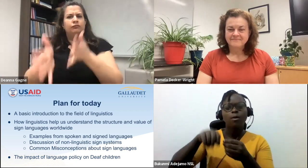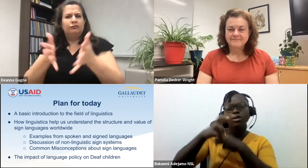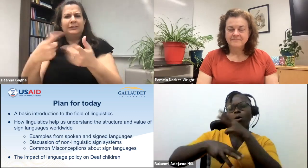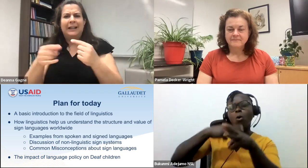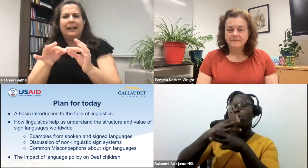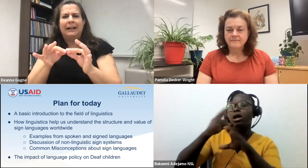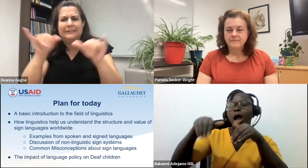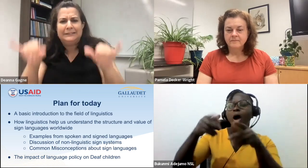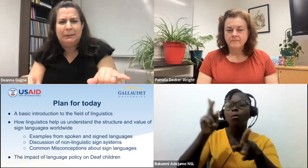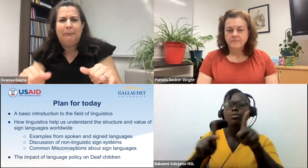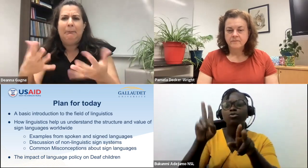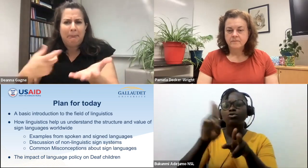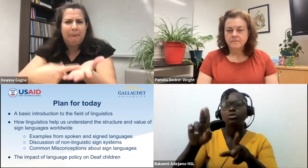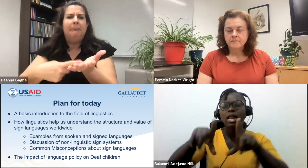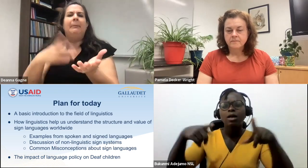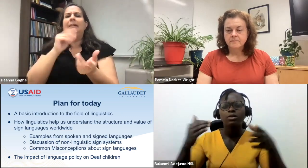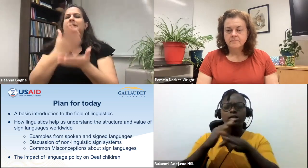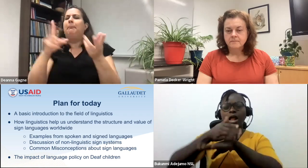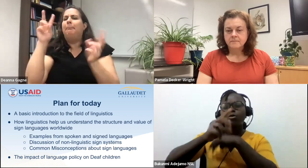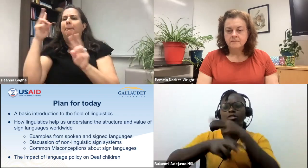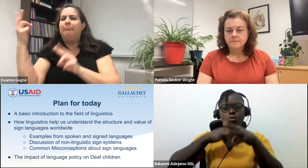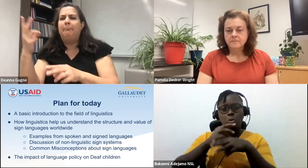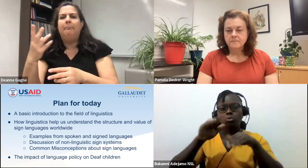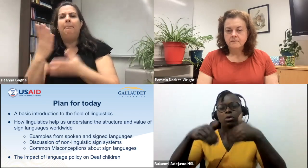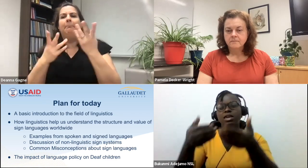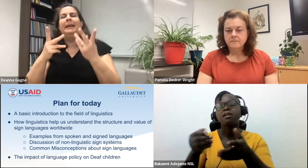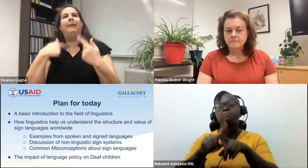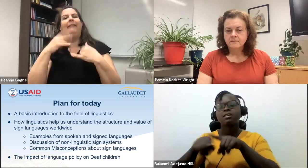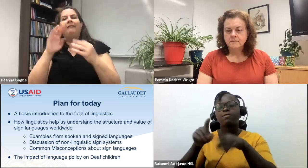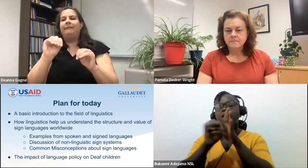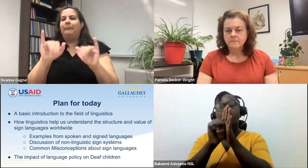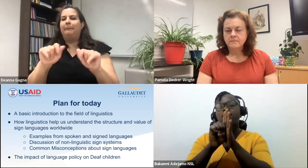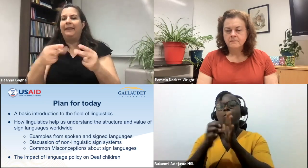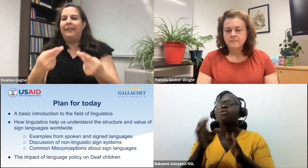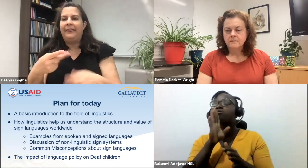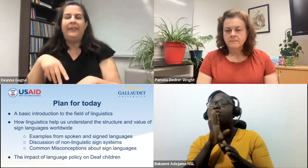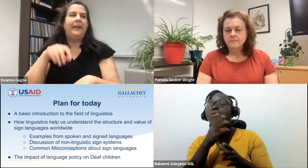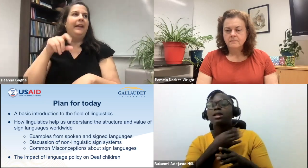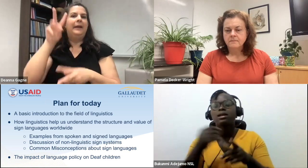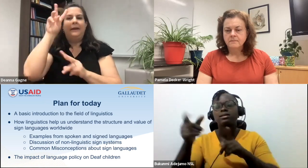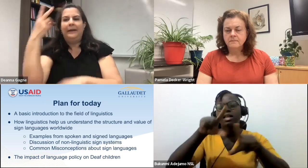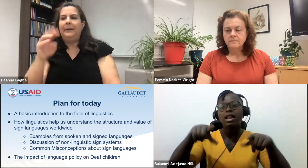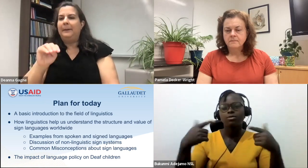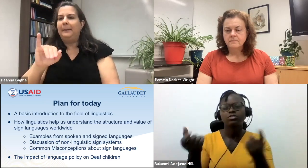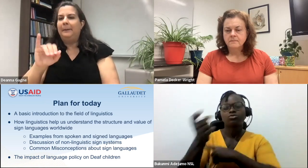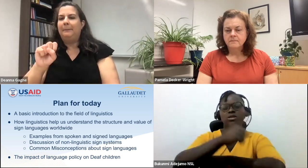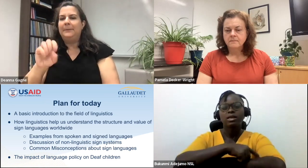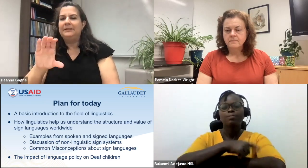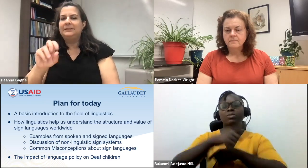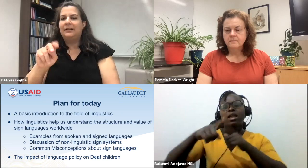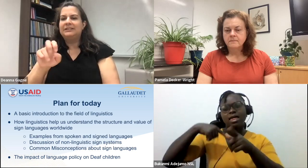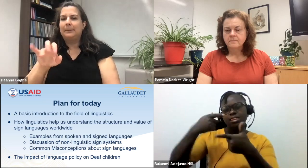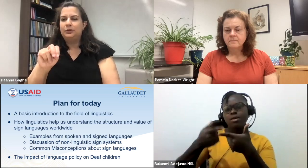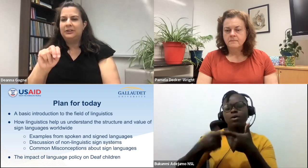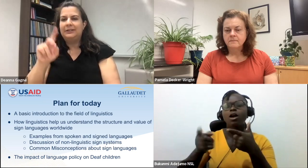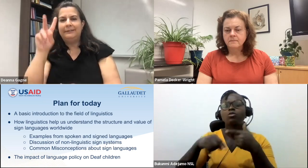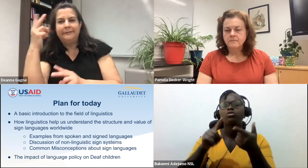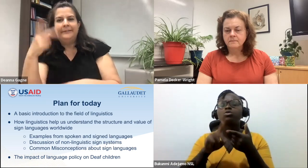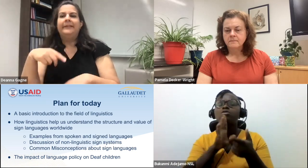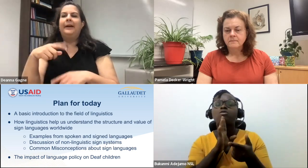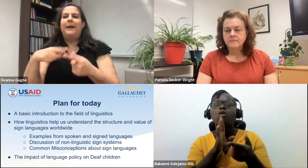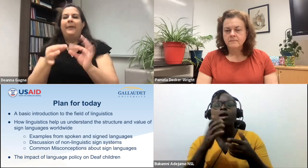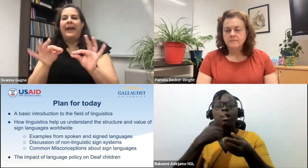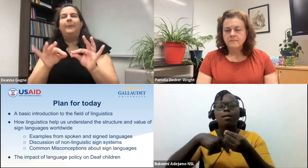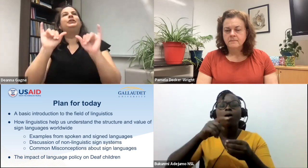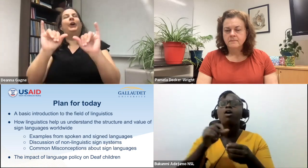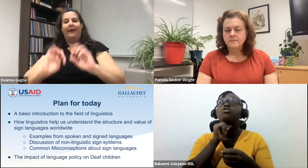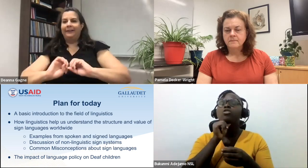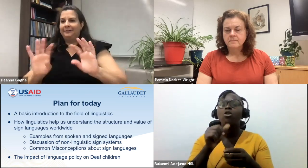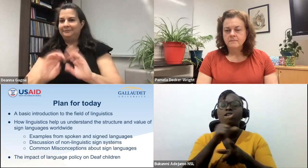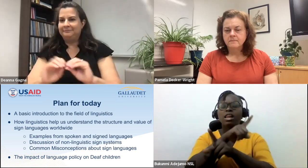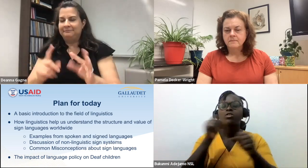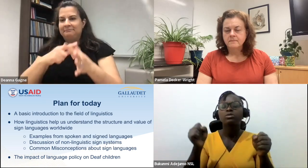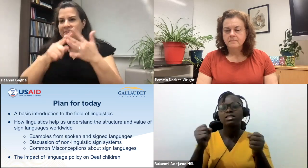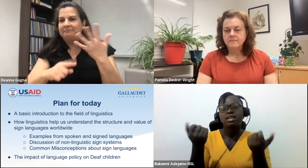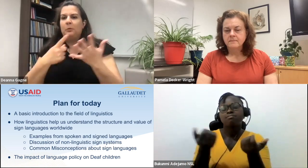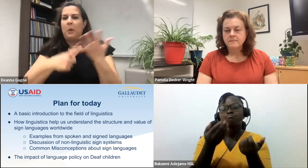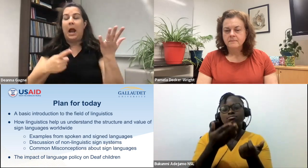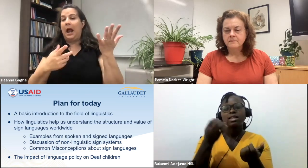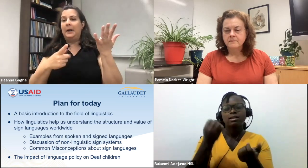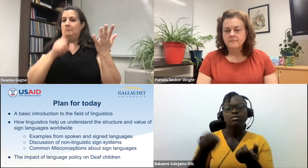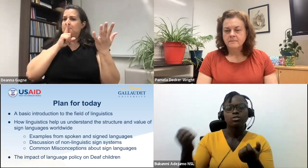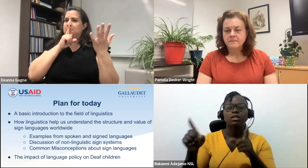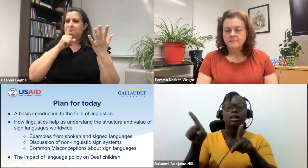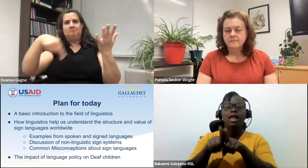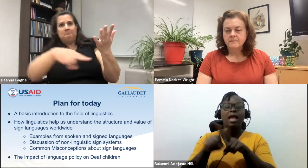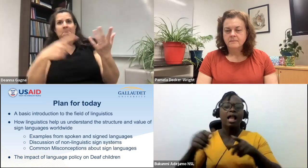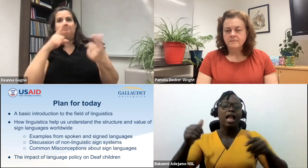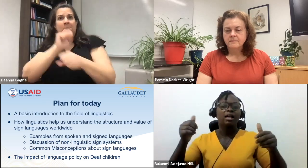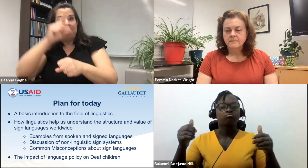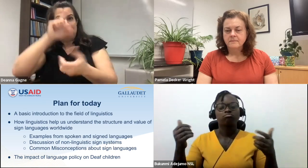and we're gonna be talking about non linguistic features like gesture, and some they can have been largely misunderstood and misconceptions about language. We're going to be clarify some of those common misconceptions.